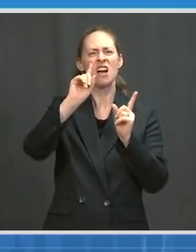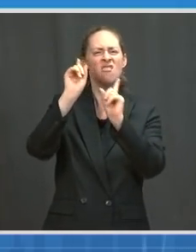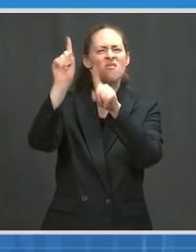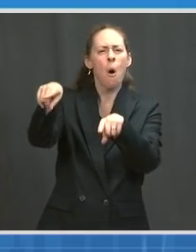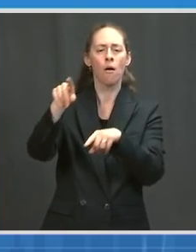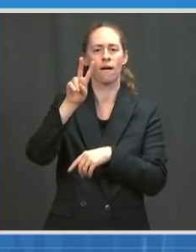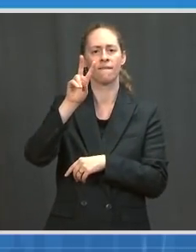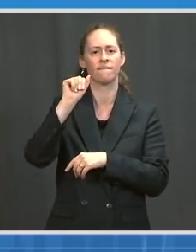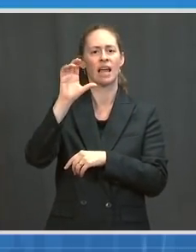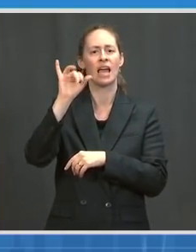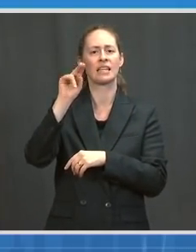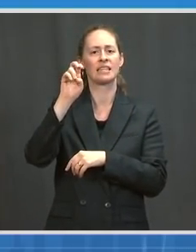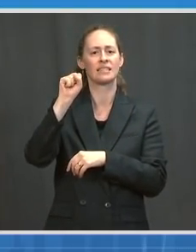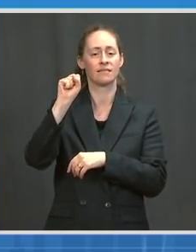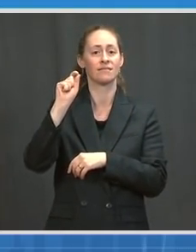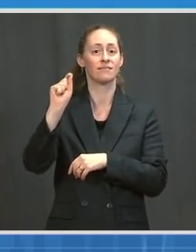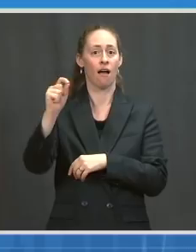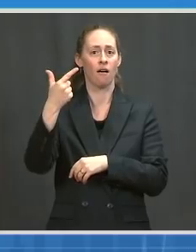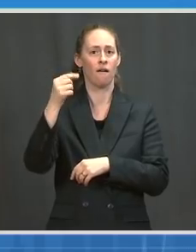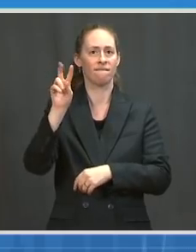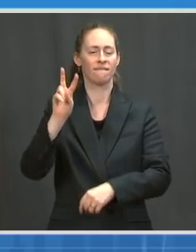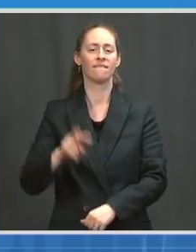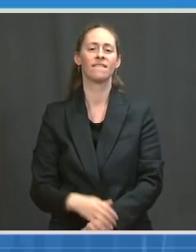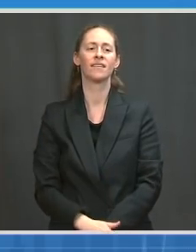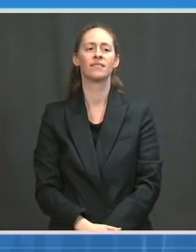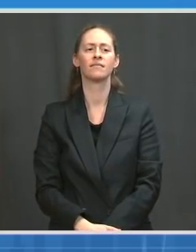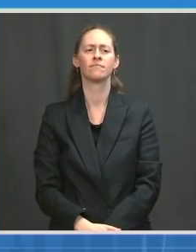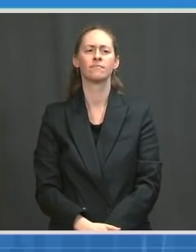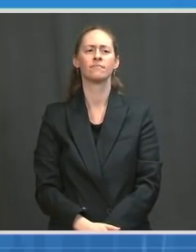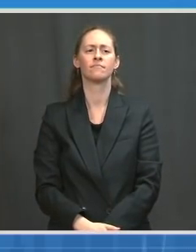into this particular app --